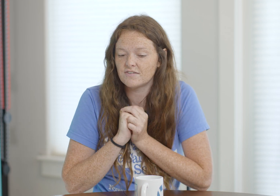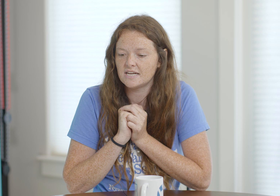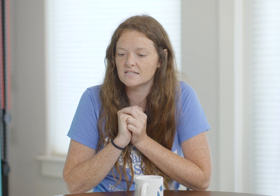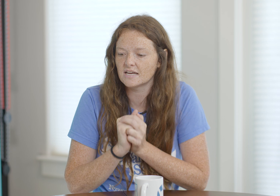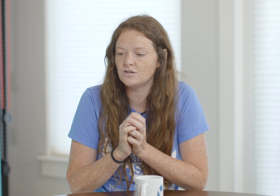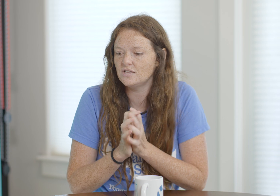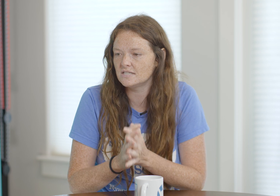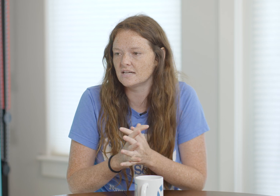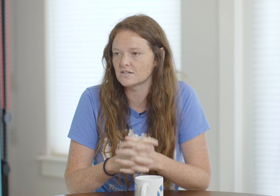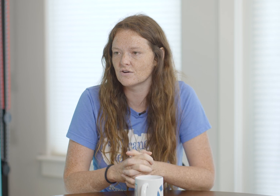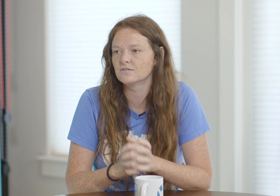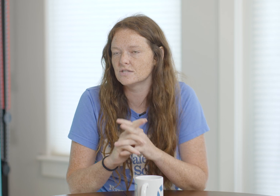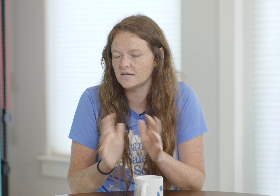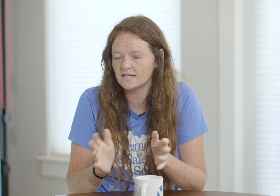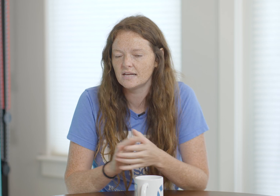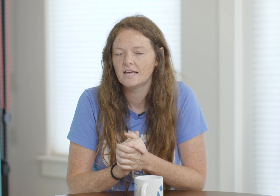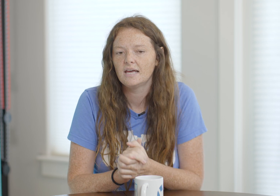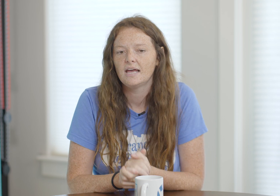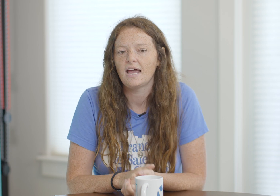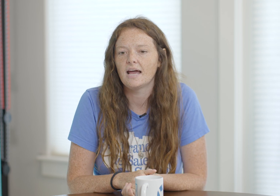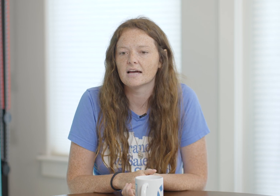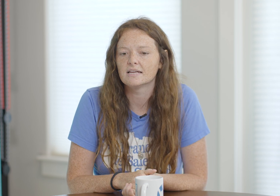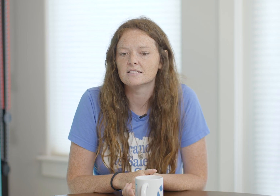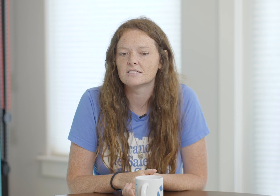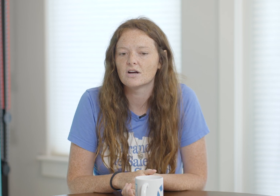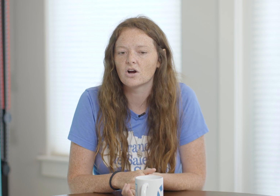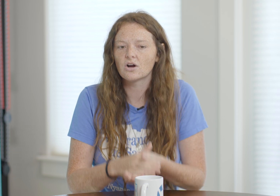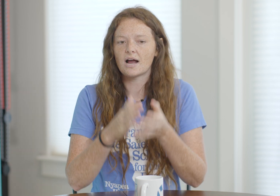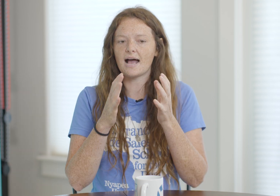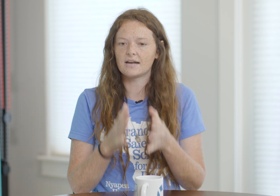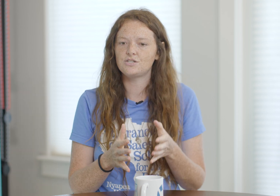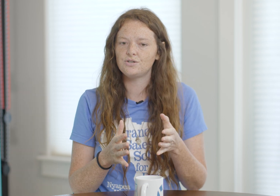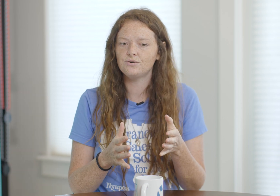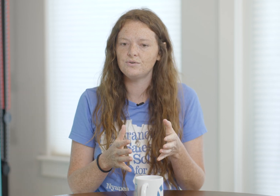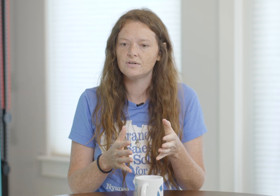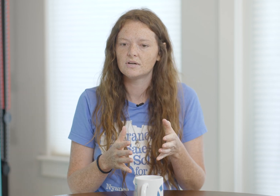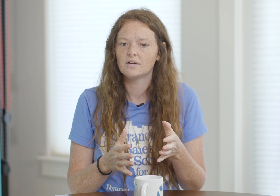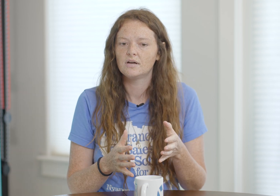And he's like, You need to take this girl. So I did. And her attitude